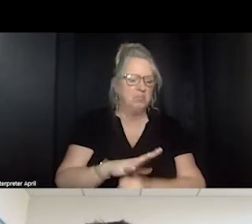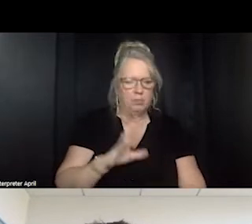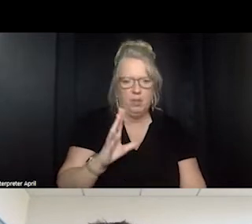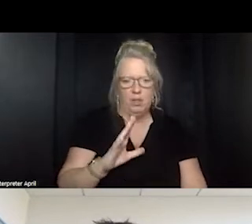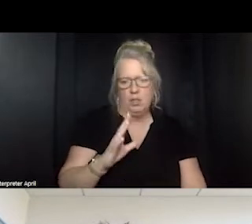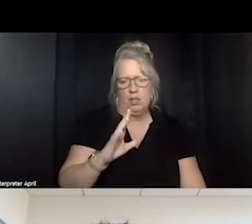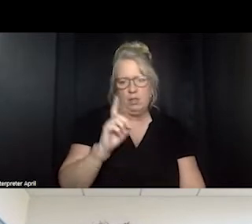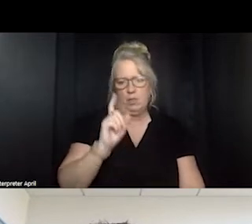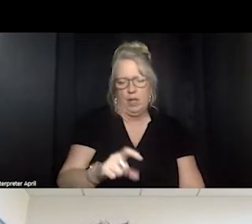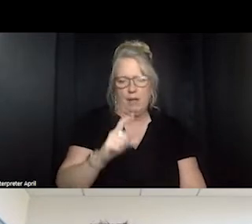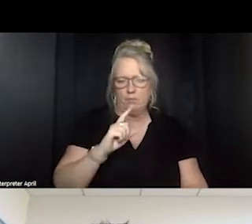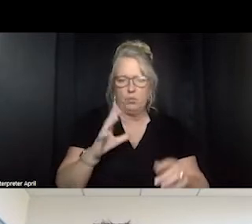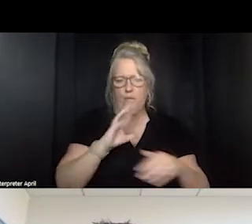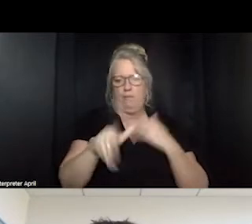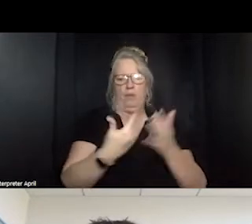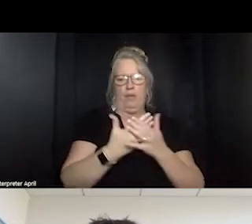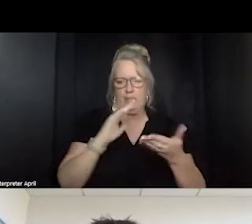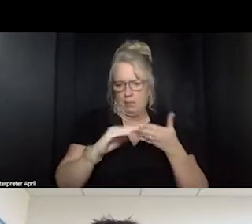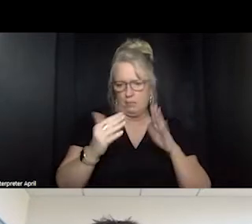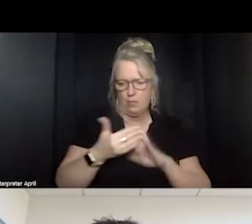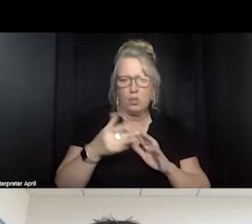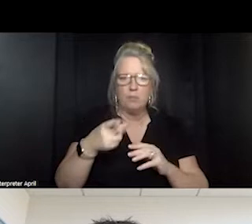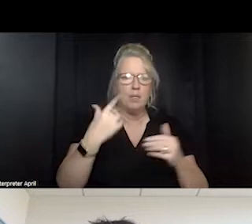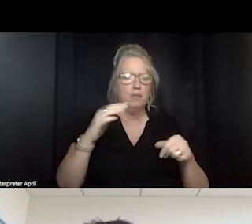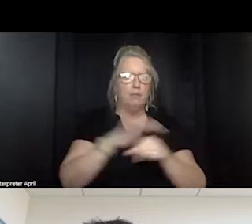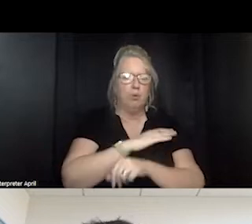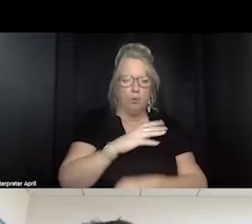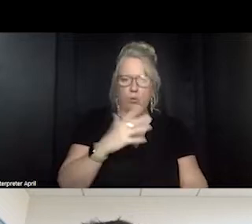THE ENTIRE COMMUNITY AND THE NEIGHBORHOOD UP BECAUSE OF THE ROLE WE PLAY.